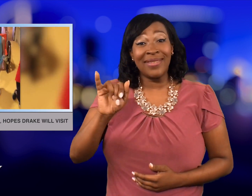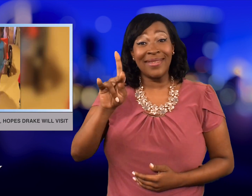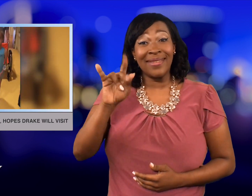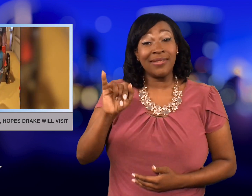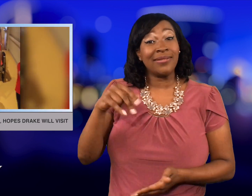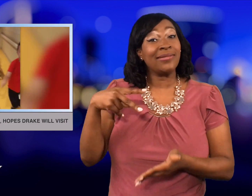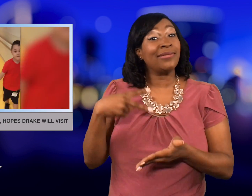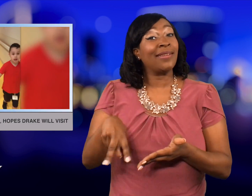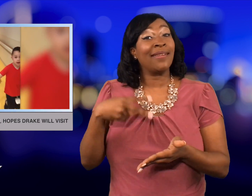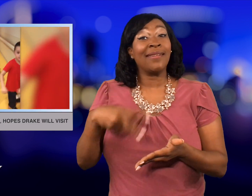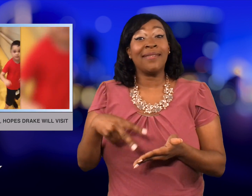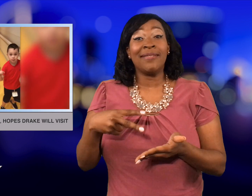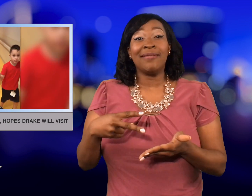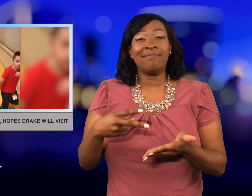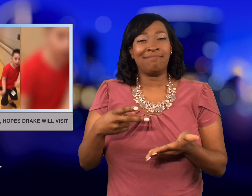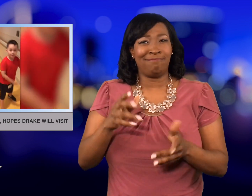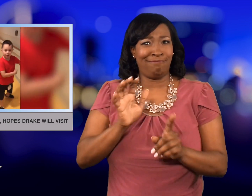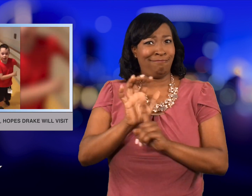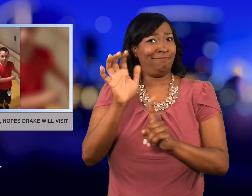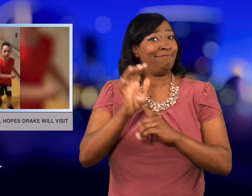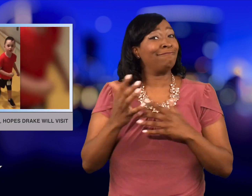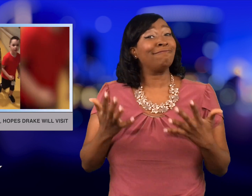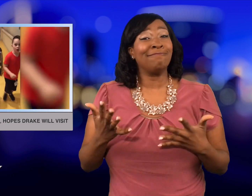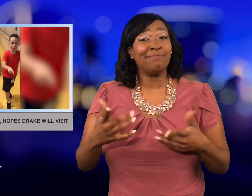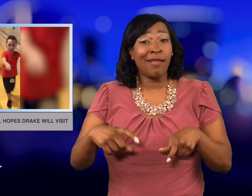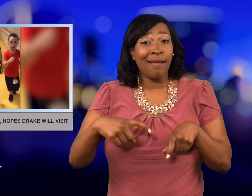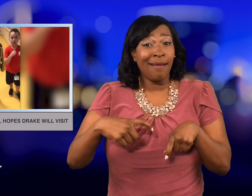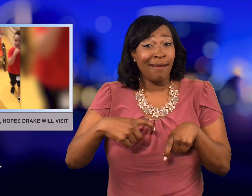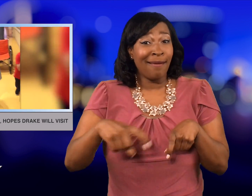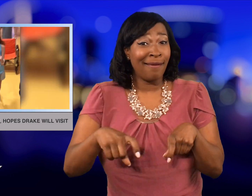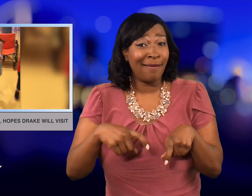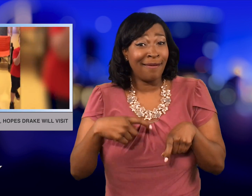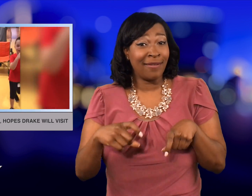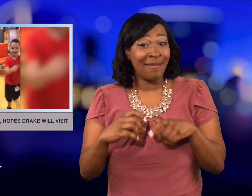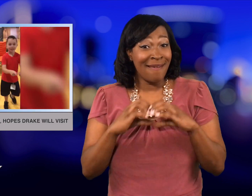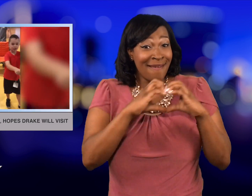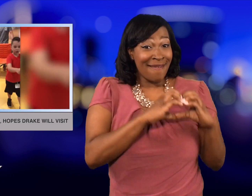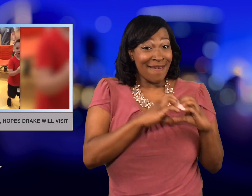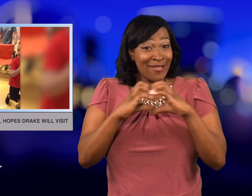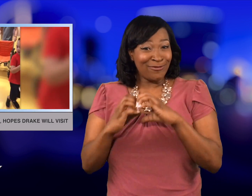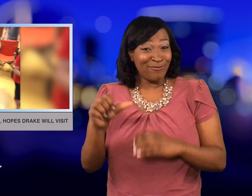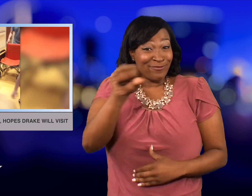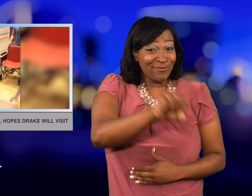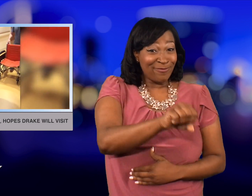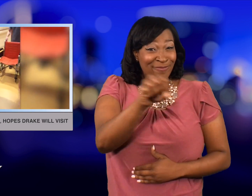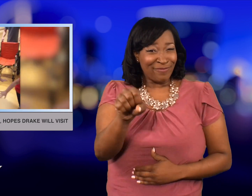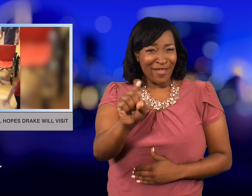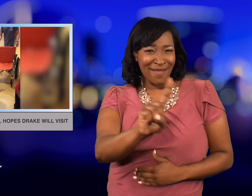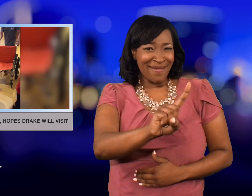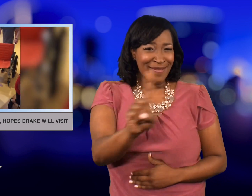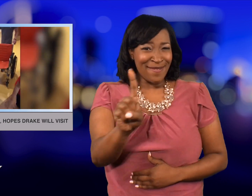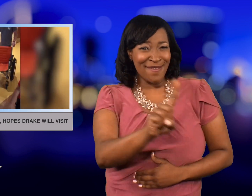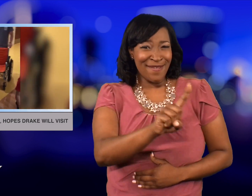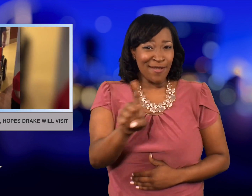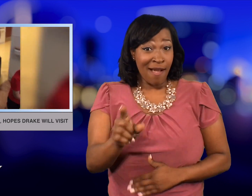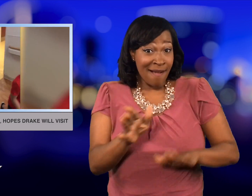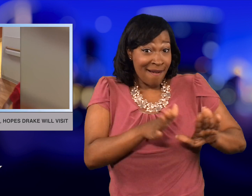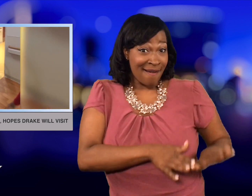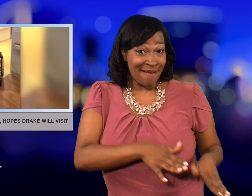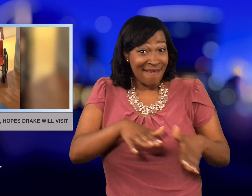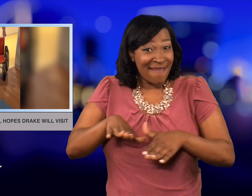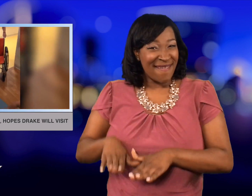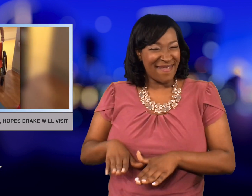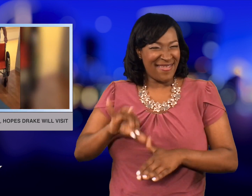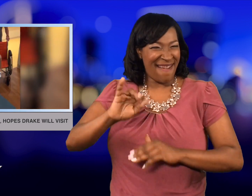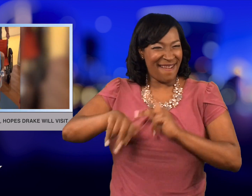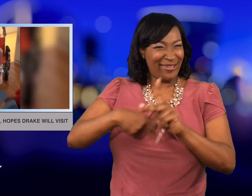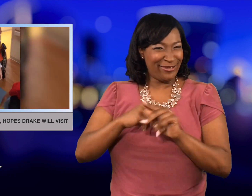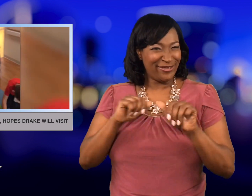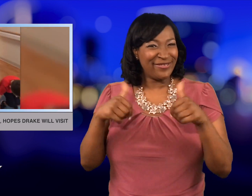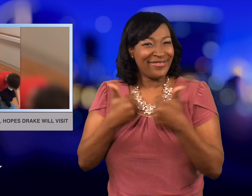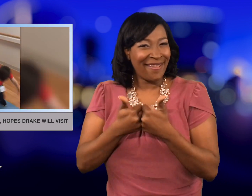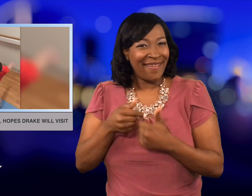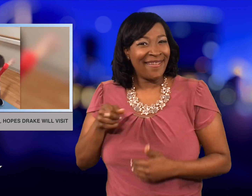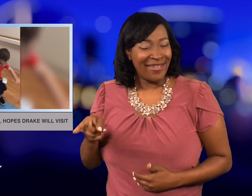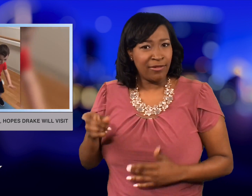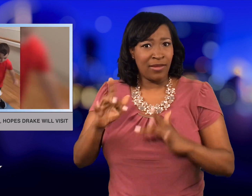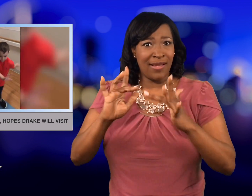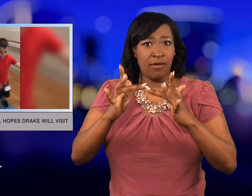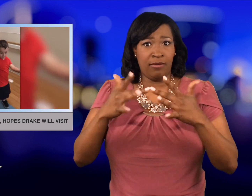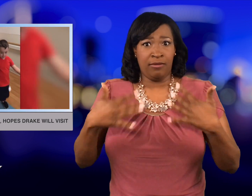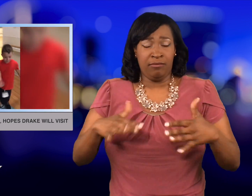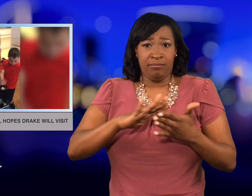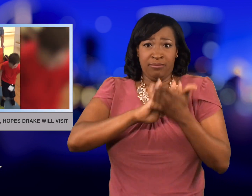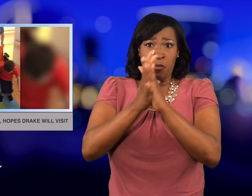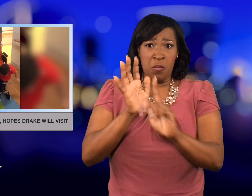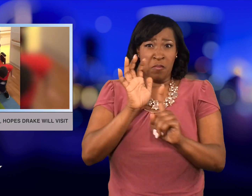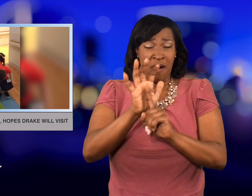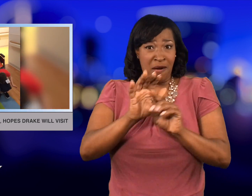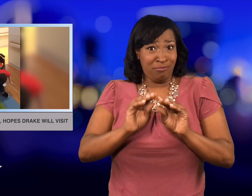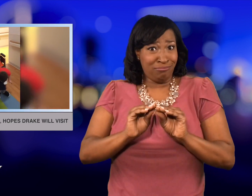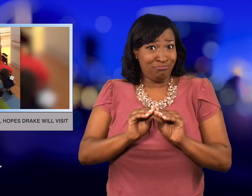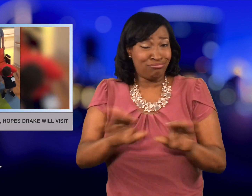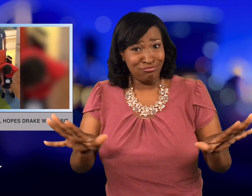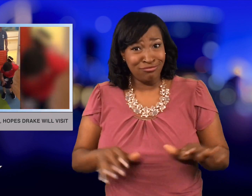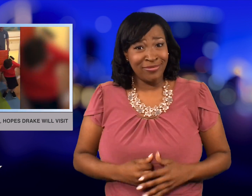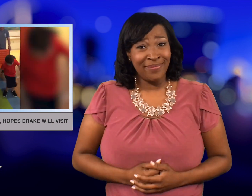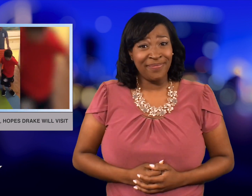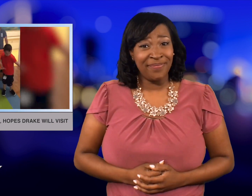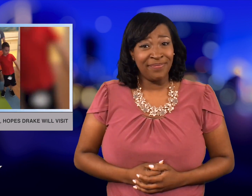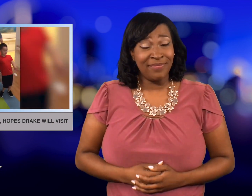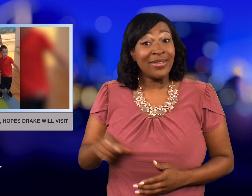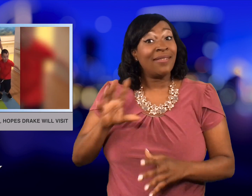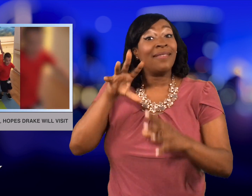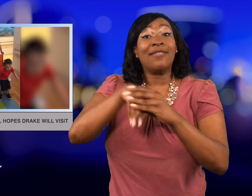The "Kiki dance challenge" has become an internet phenomenon.